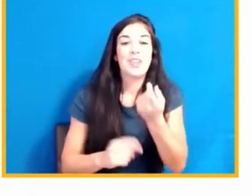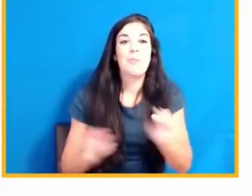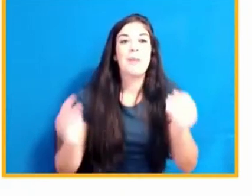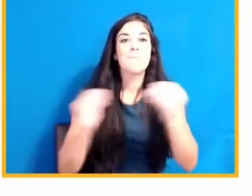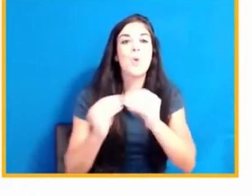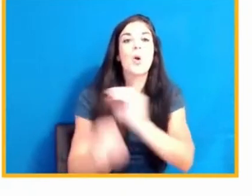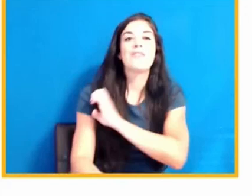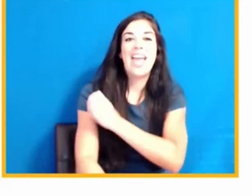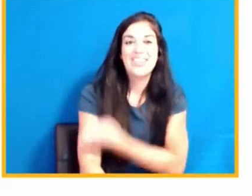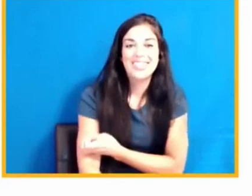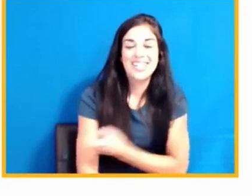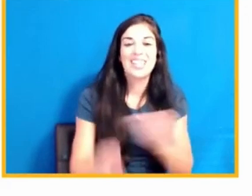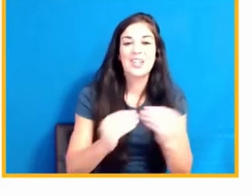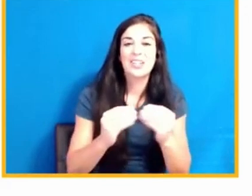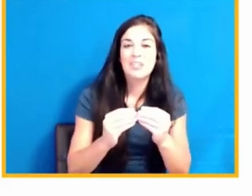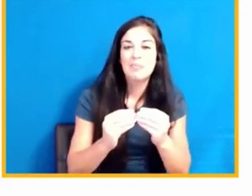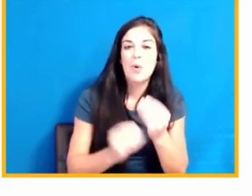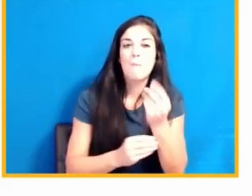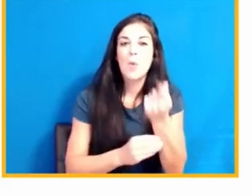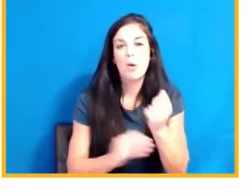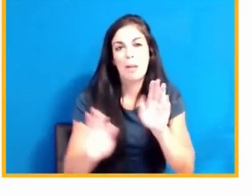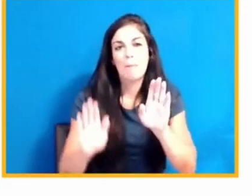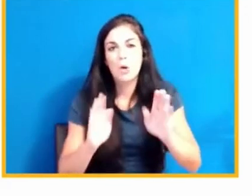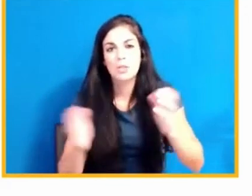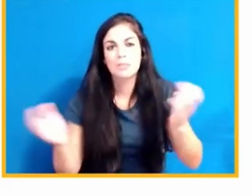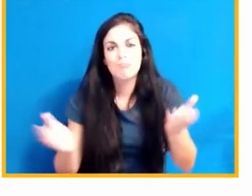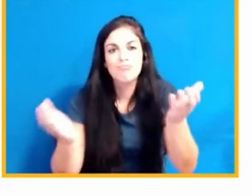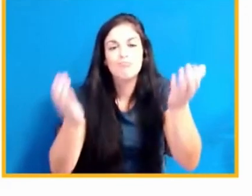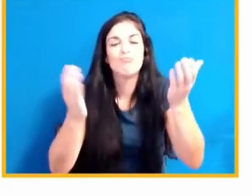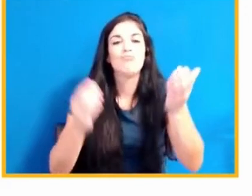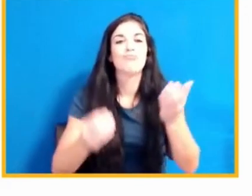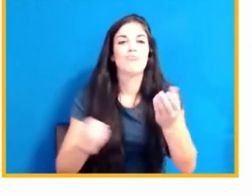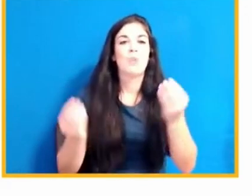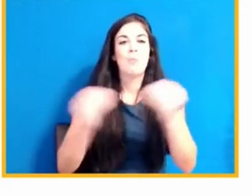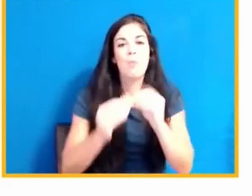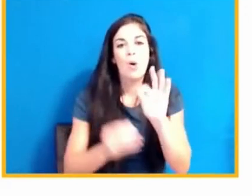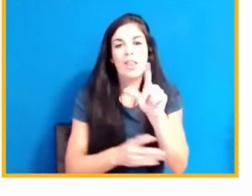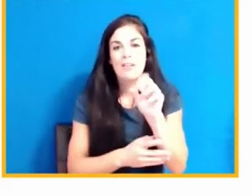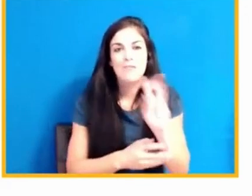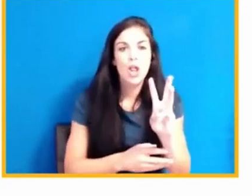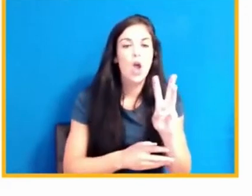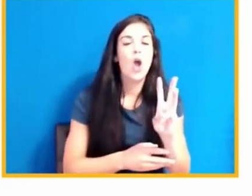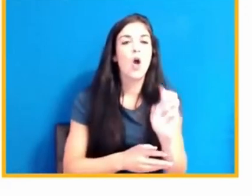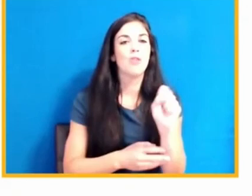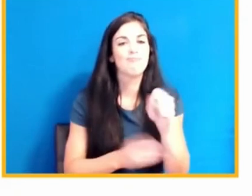energy, like a little more push on that move a little more you know, slow on that one and then another thing as well,